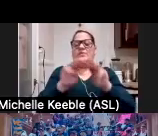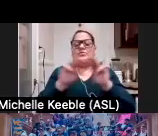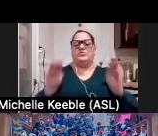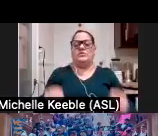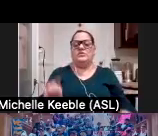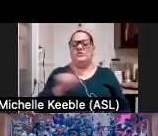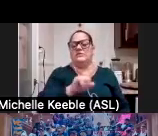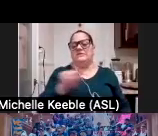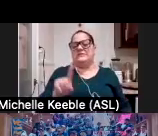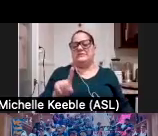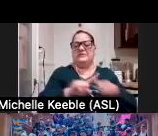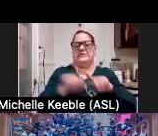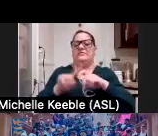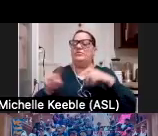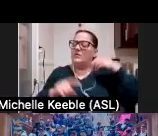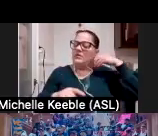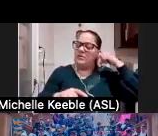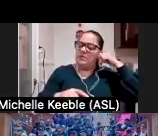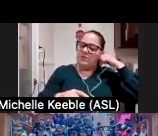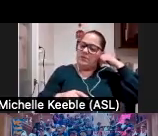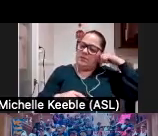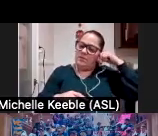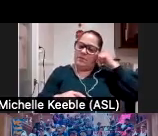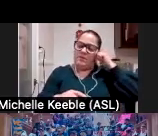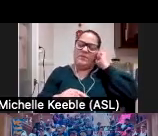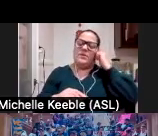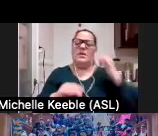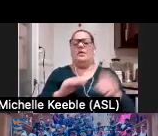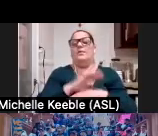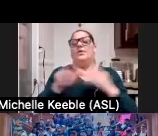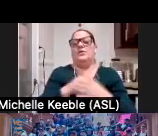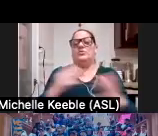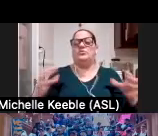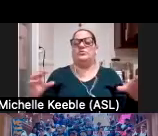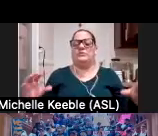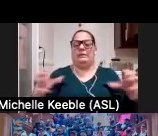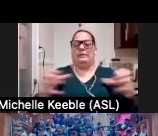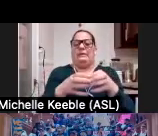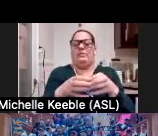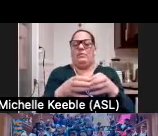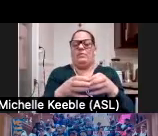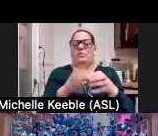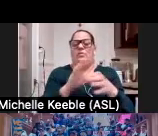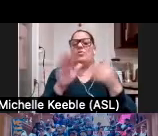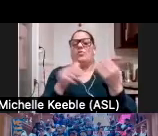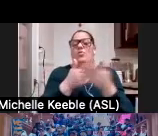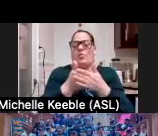actually helped put the collection together and put the exhibit together, put what was actually